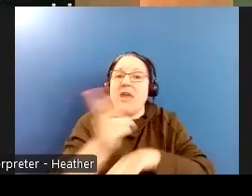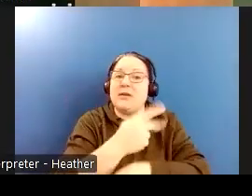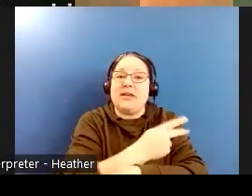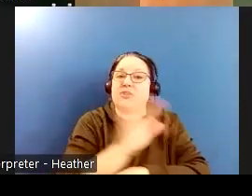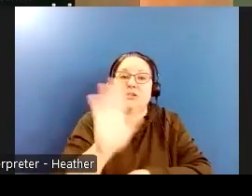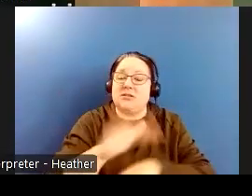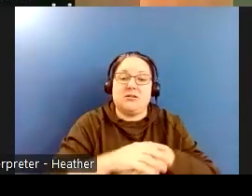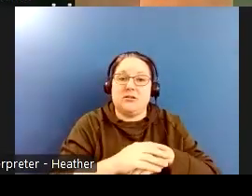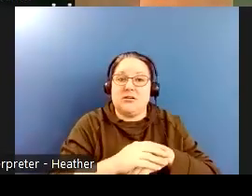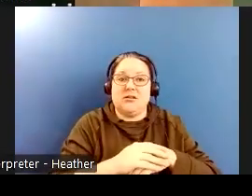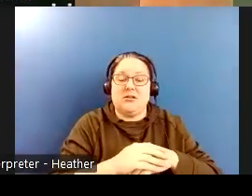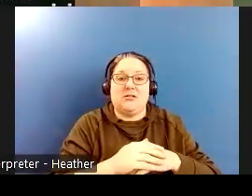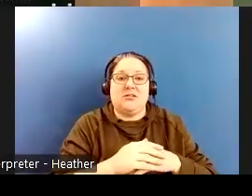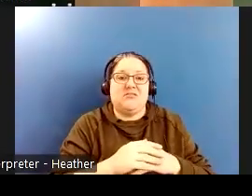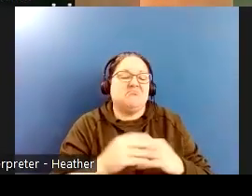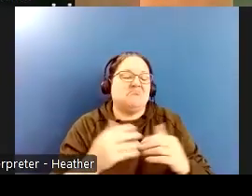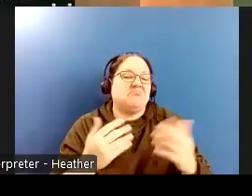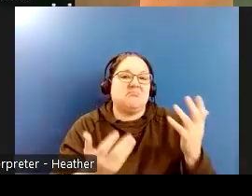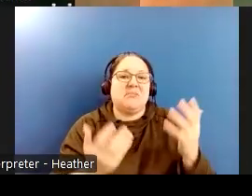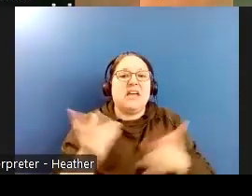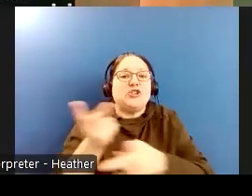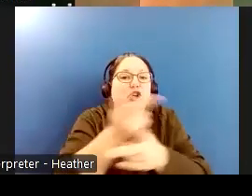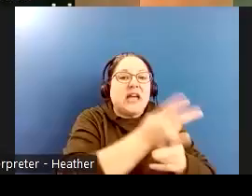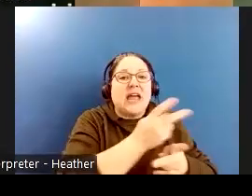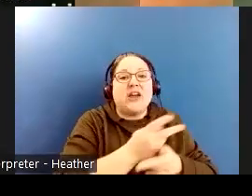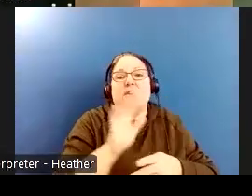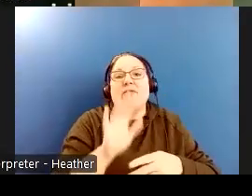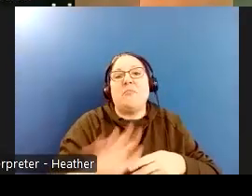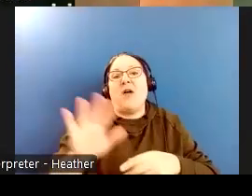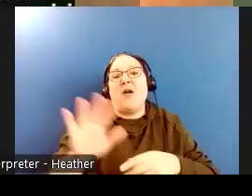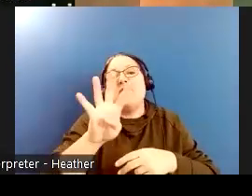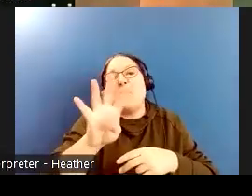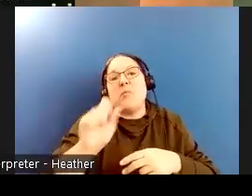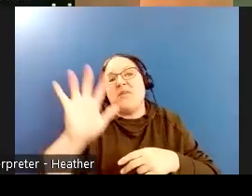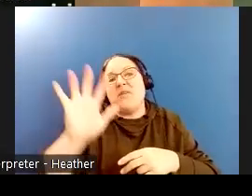of about four four and a half patients who were who were actively dying. Um and even the stress